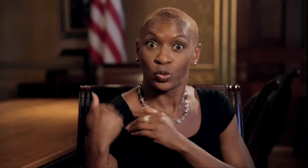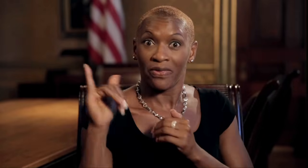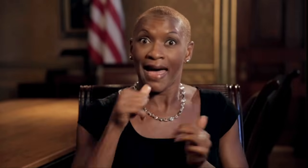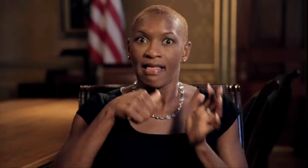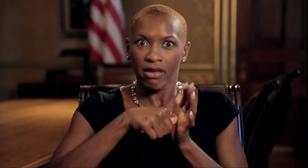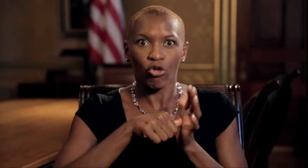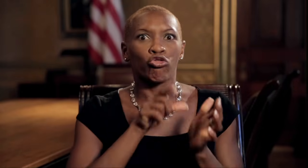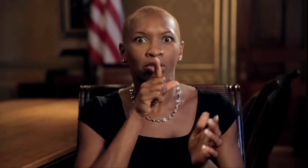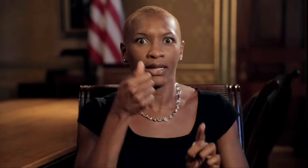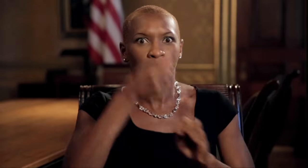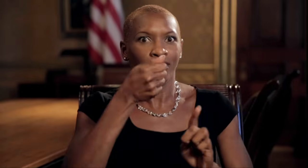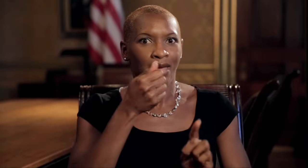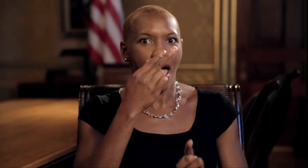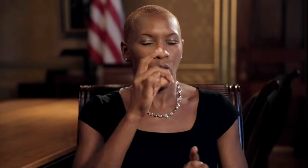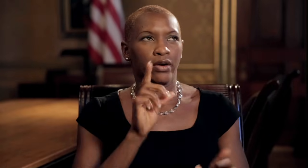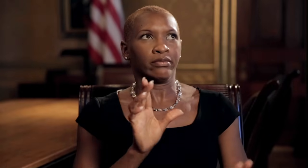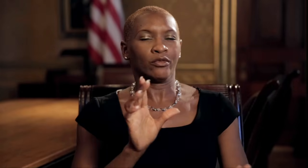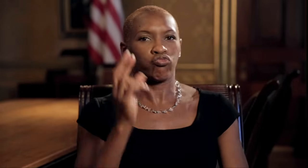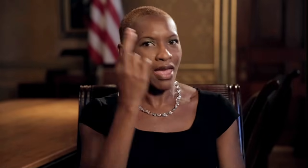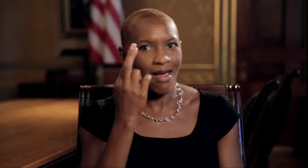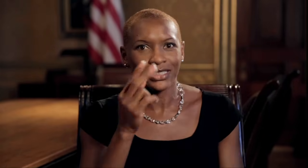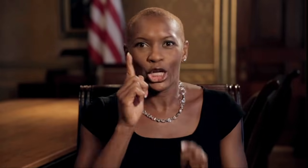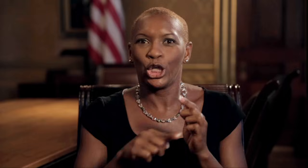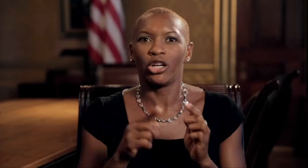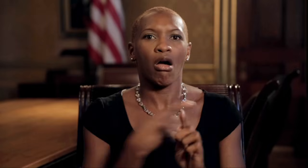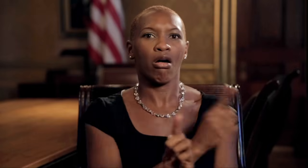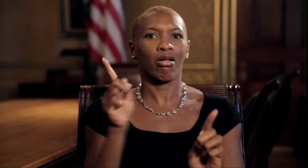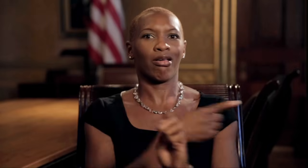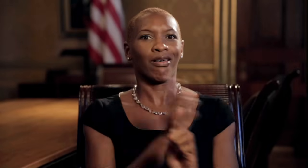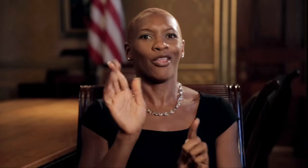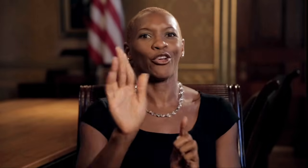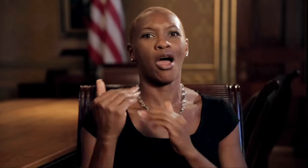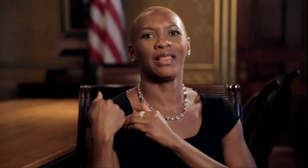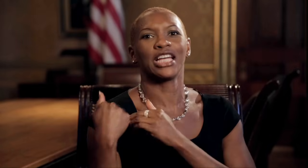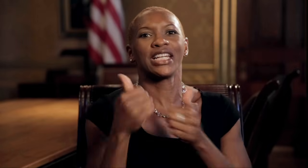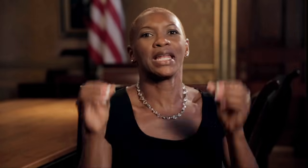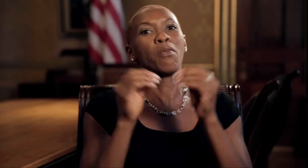So that letter made an impact at Howard. They realized they couldn't dodge their obligations anymore.